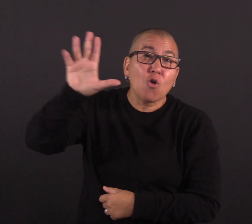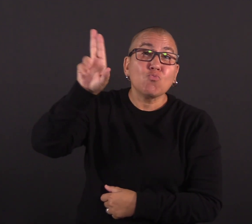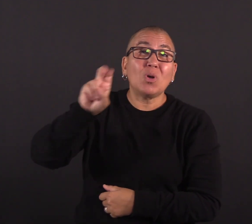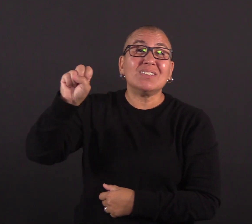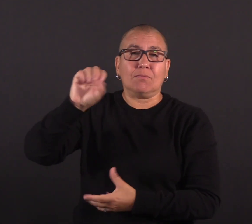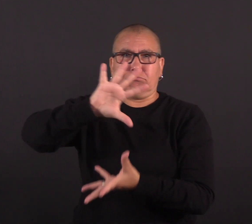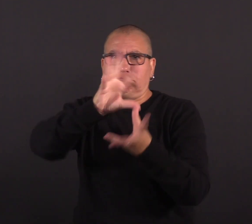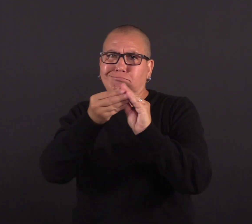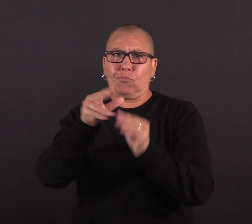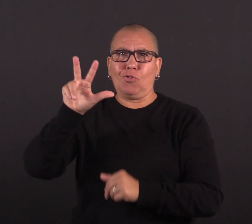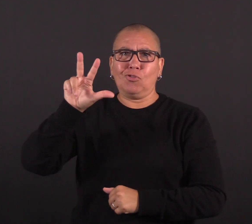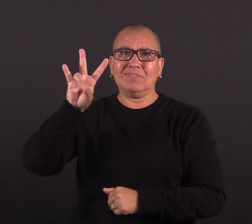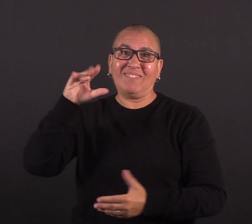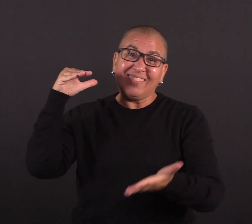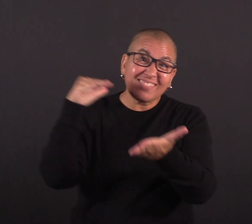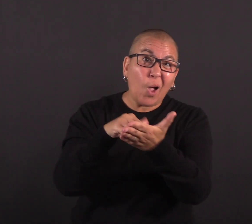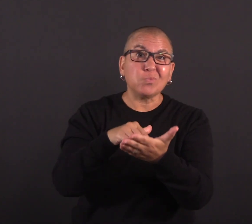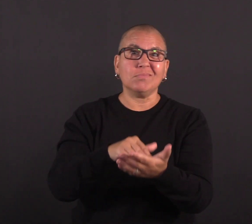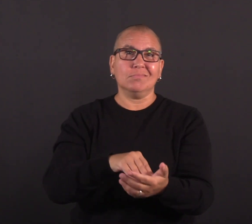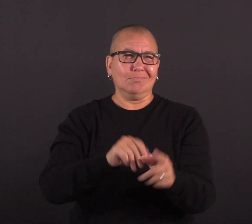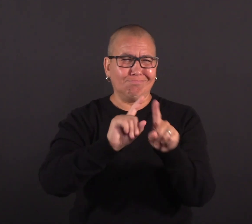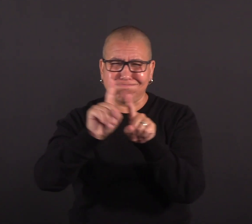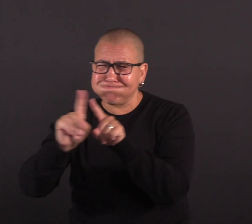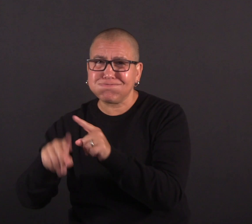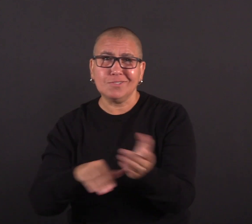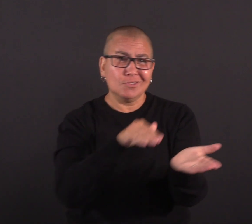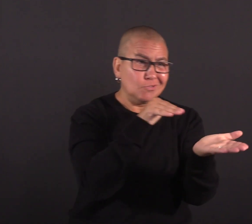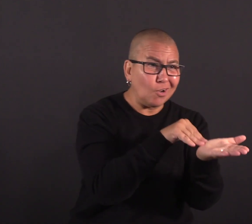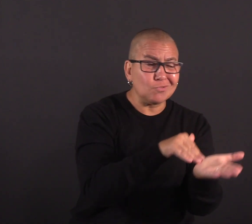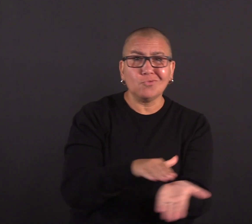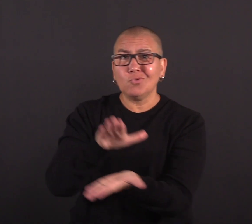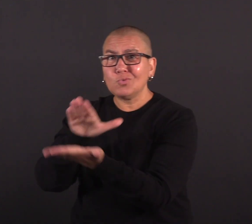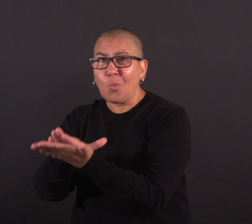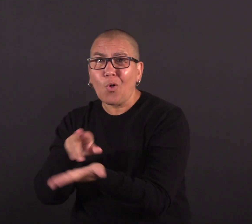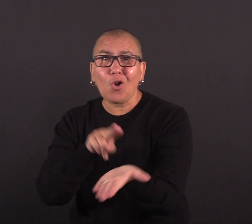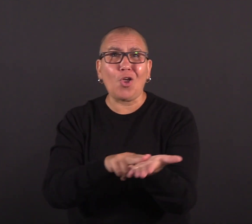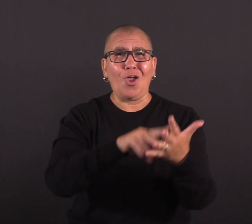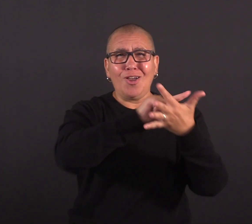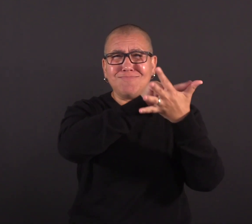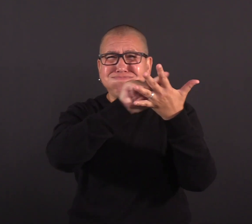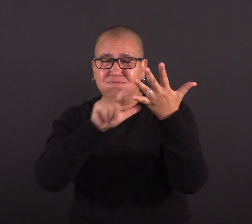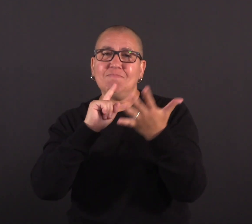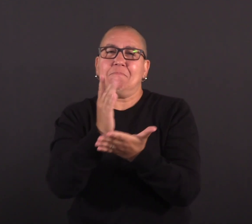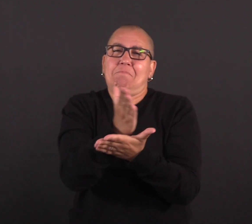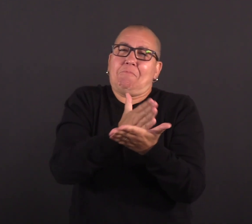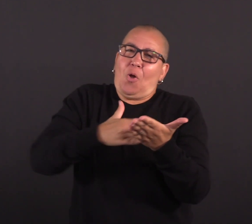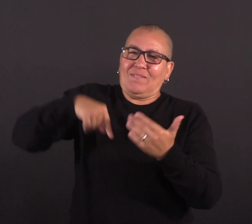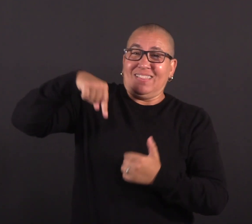some States, schools are enrolled. Altogether, there are over 37,000 providers enrolled in the